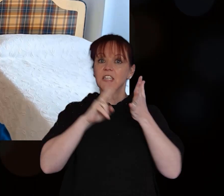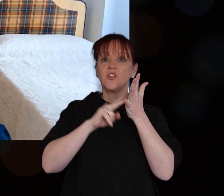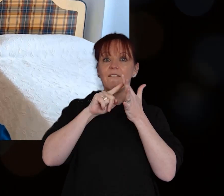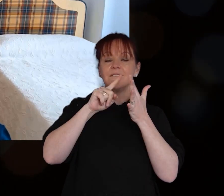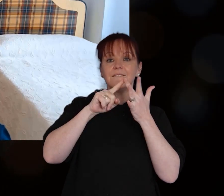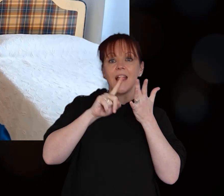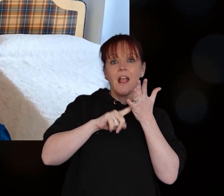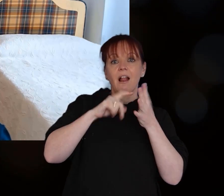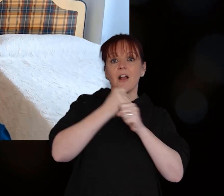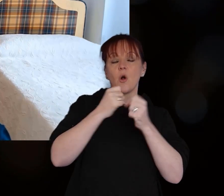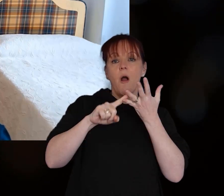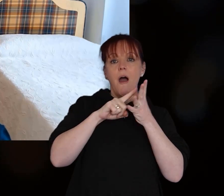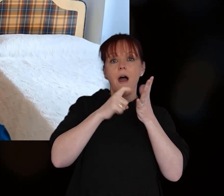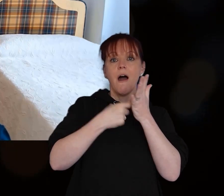Call of Duty: Black Ops 6